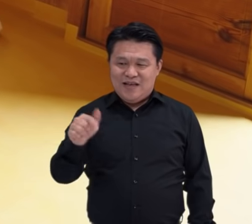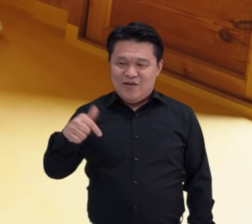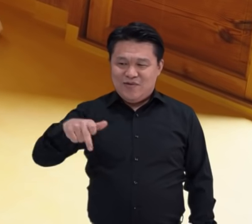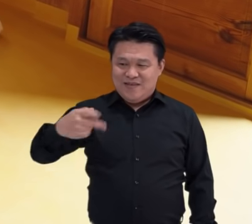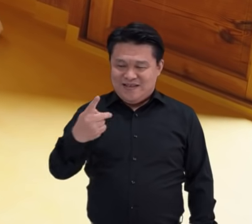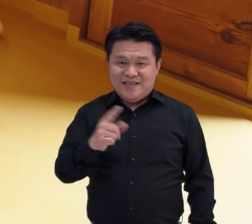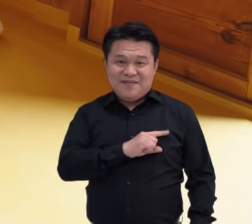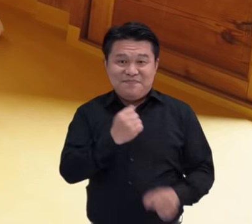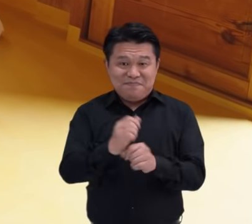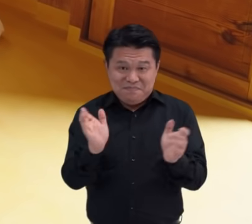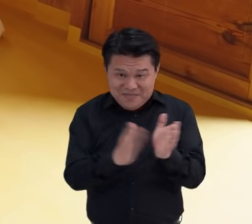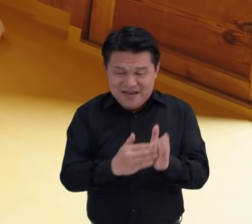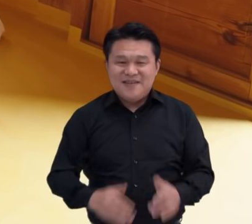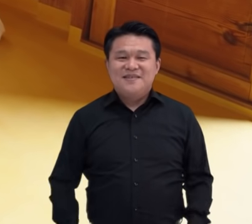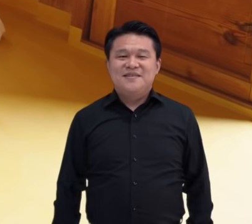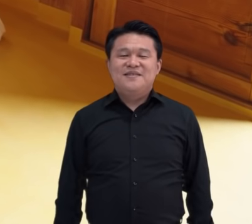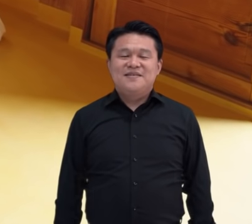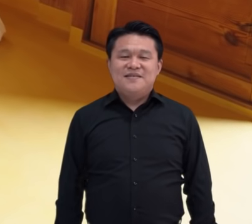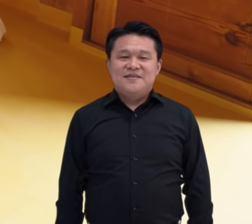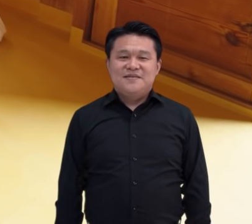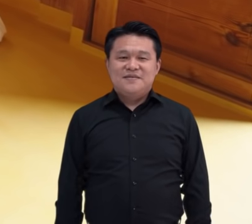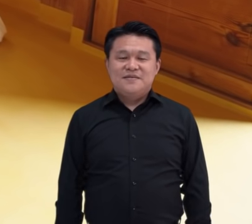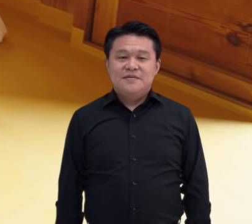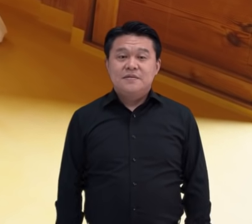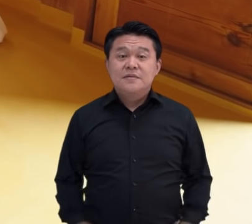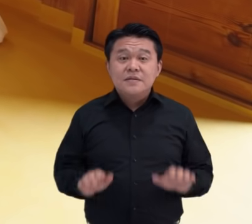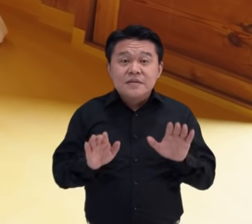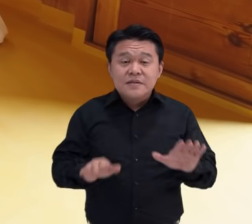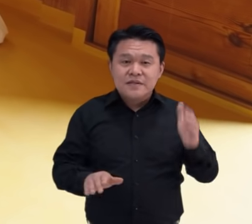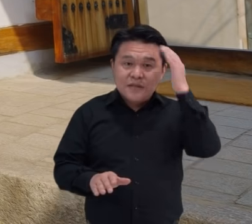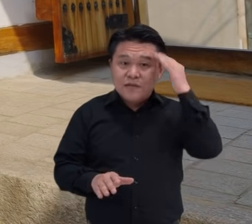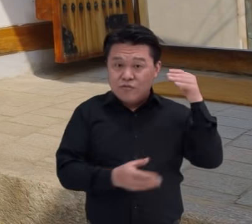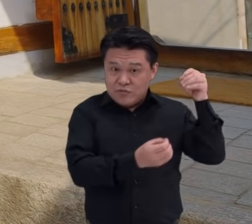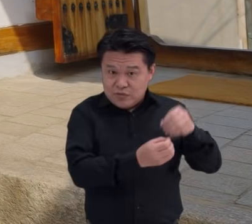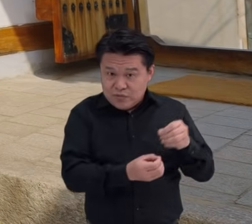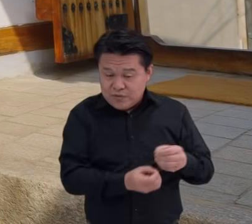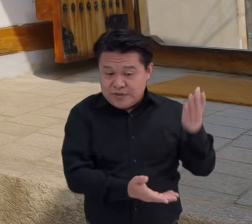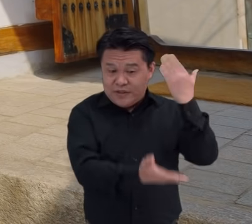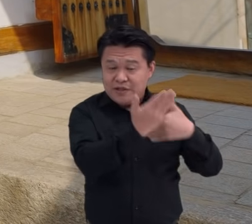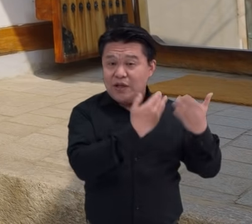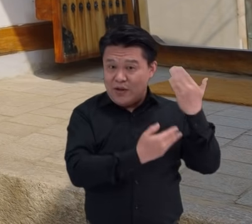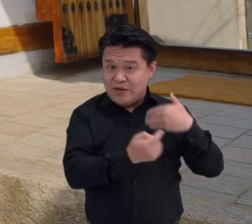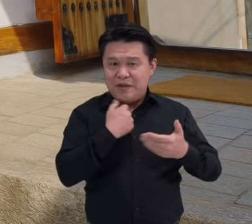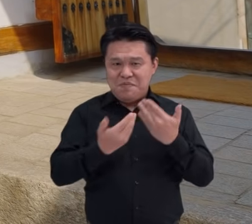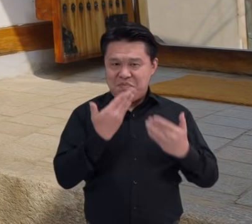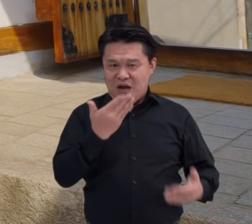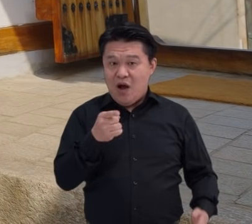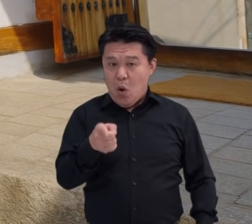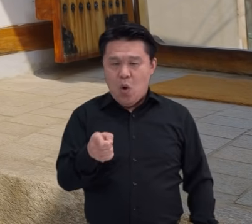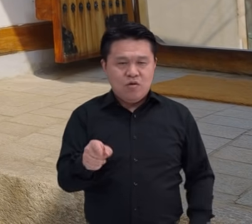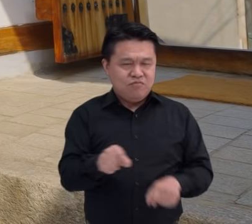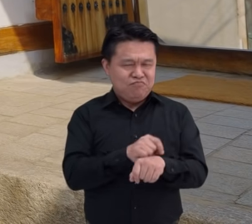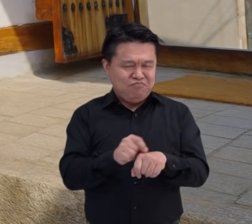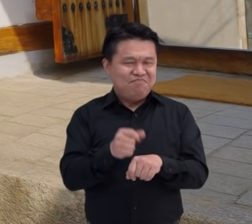Q. What distinguishes Hanoque Bukchon from other accommodations? The greatest benefit is being able to experience our cultural roots alongside some history.